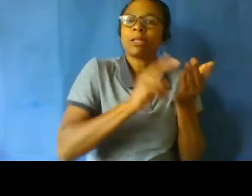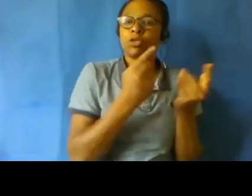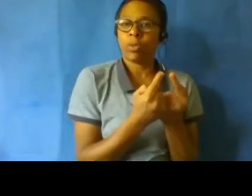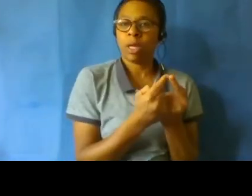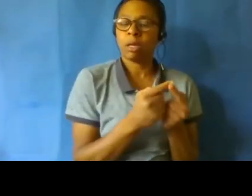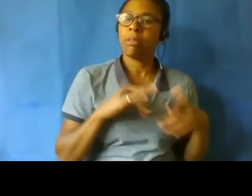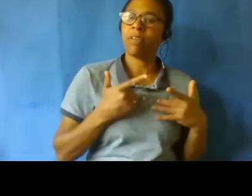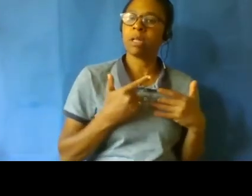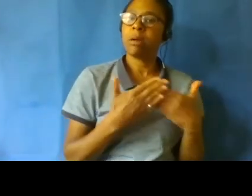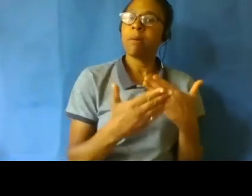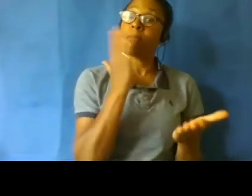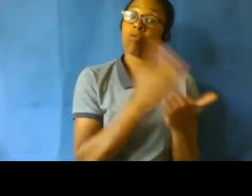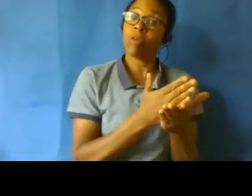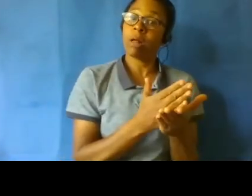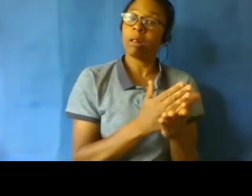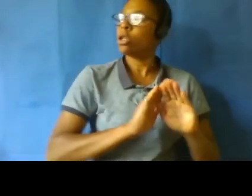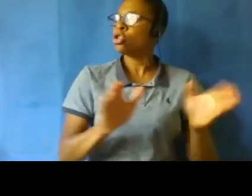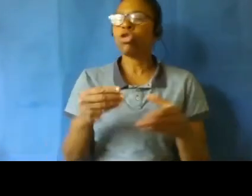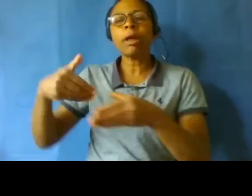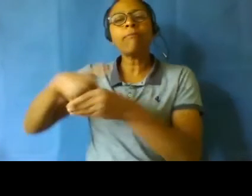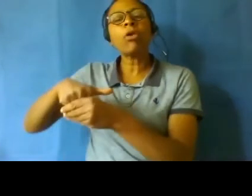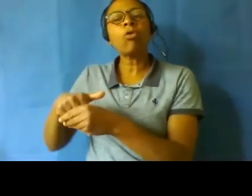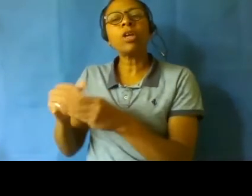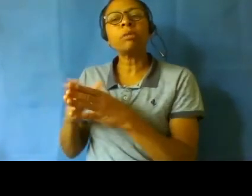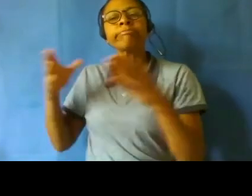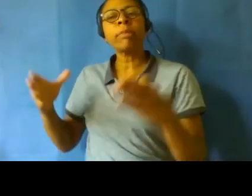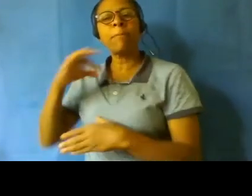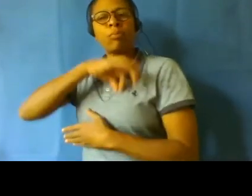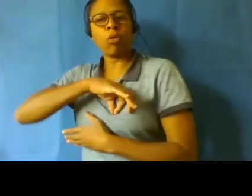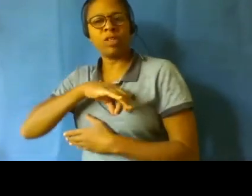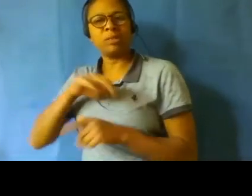profit based system in the same way drug companies may be I also had bad eczema